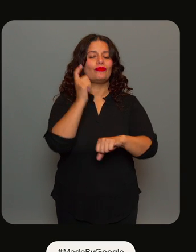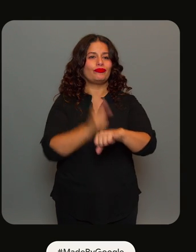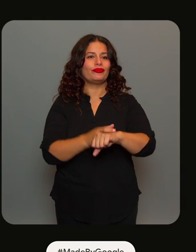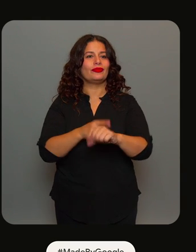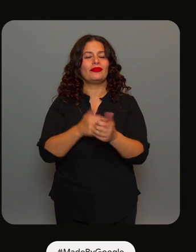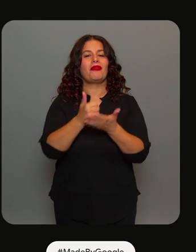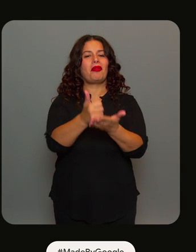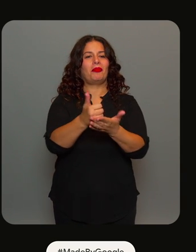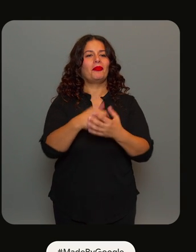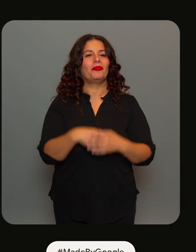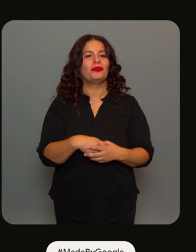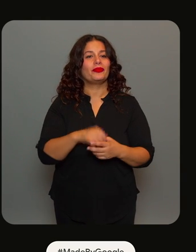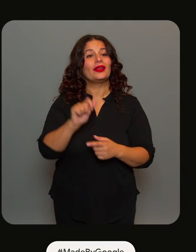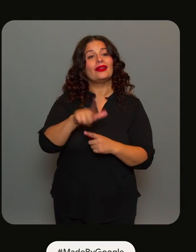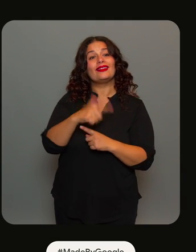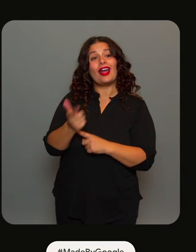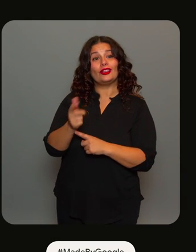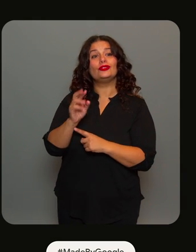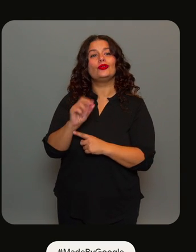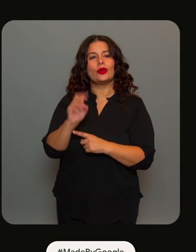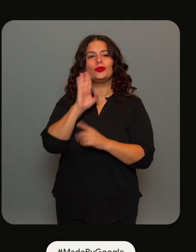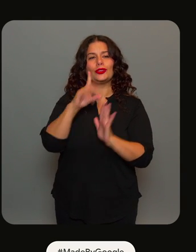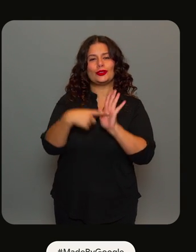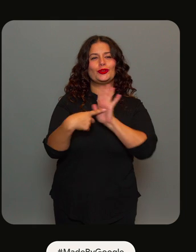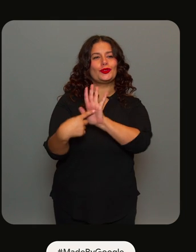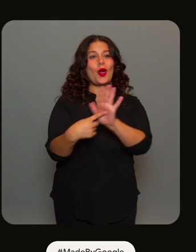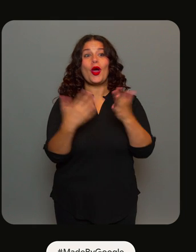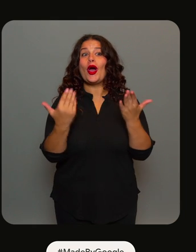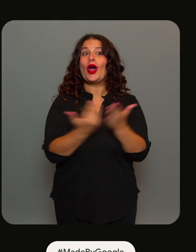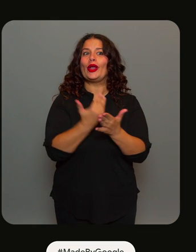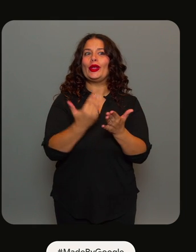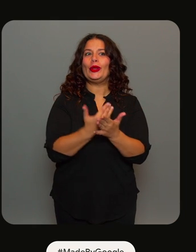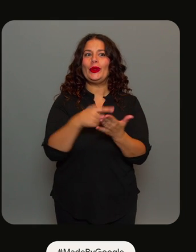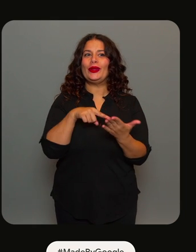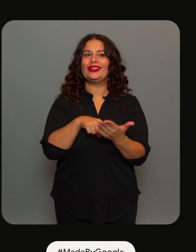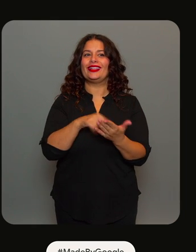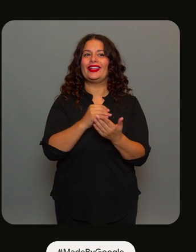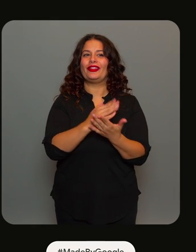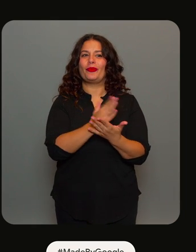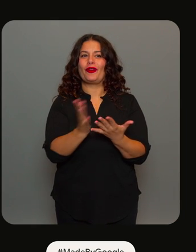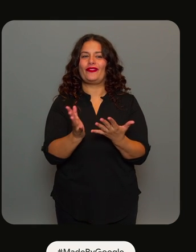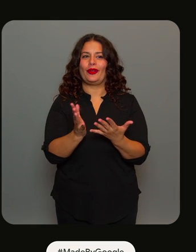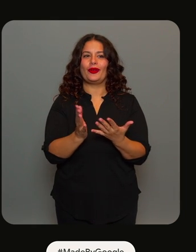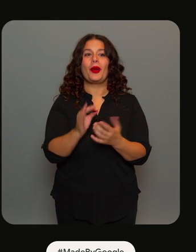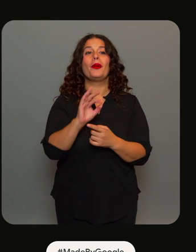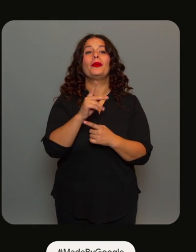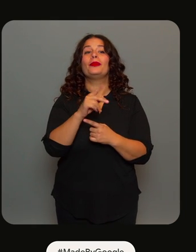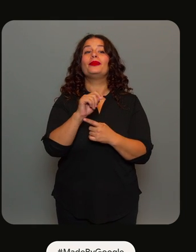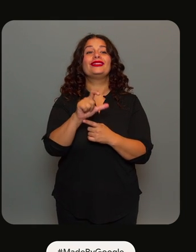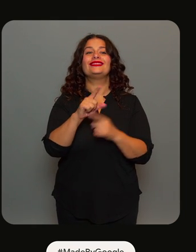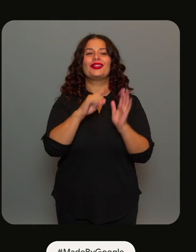Next up, Rose will preview a new device coming to our portfolio, Pixel's take on the tablet.